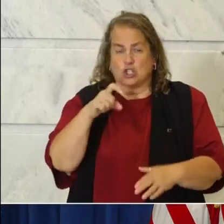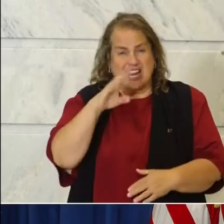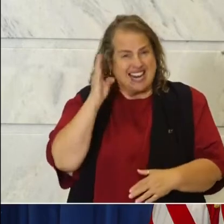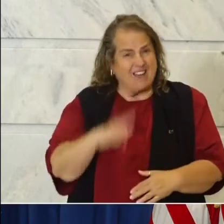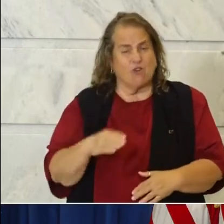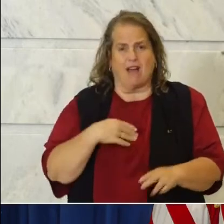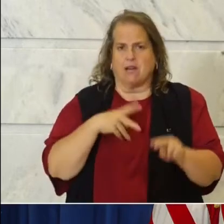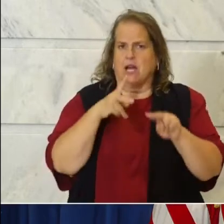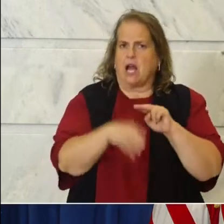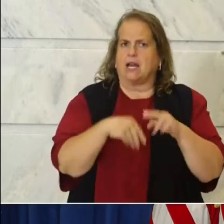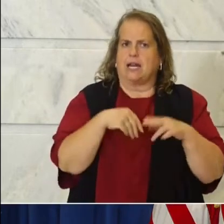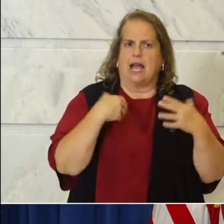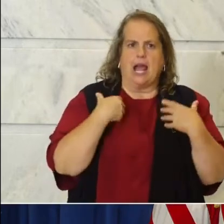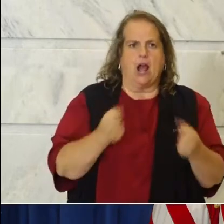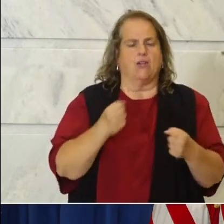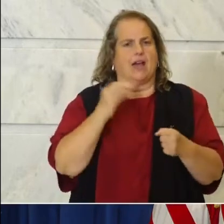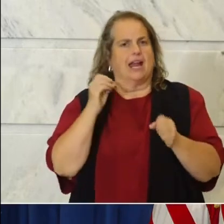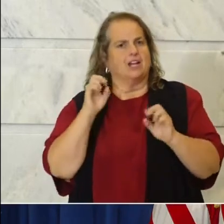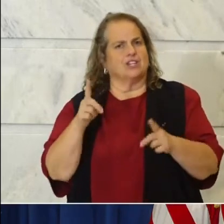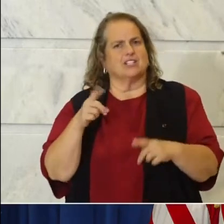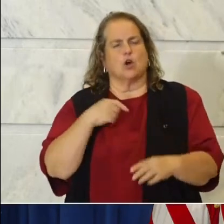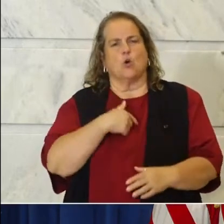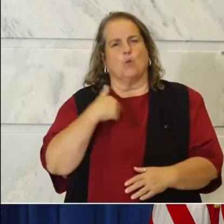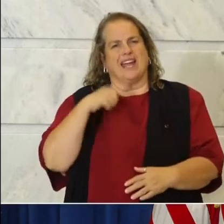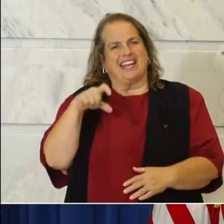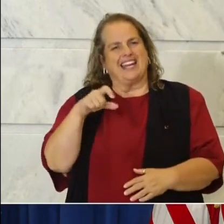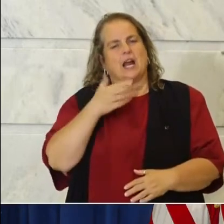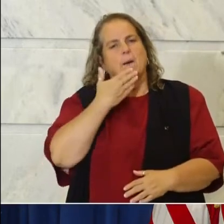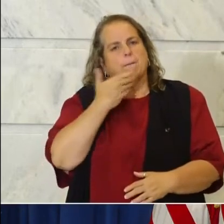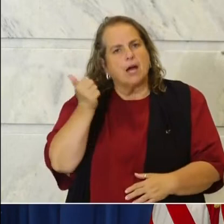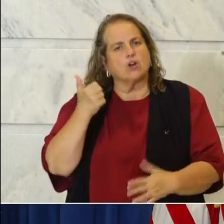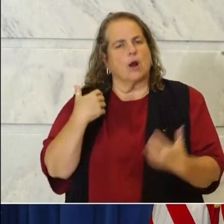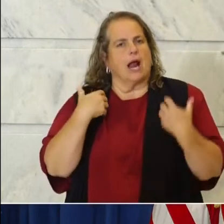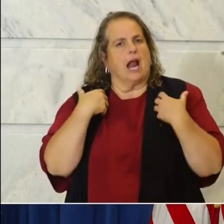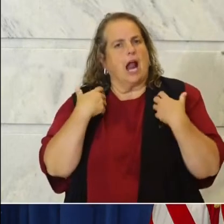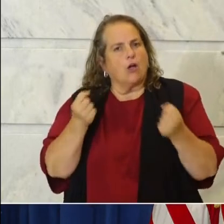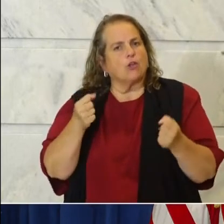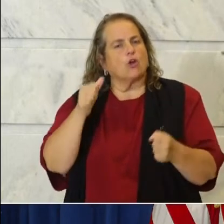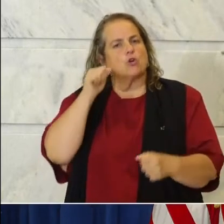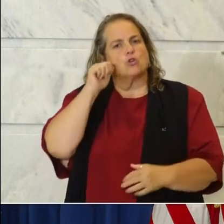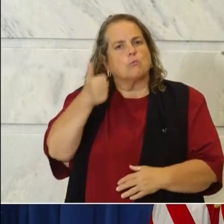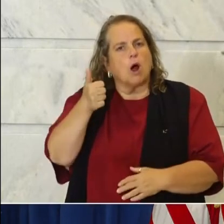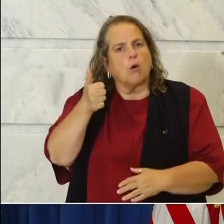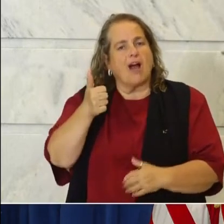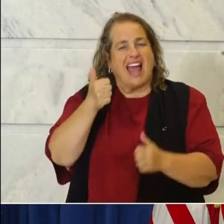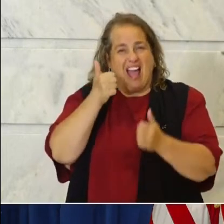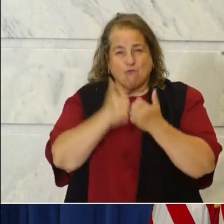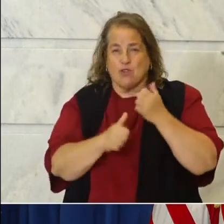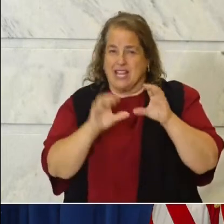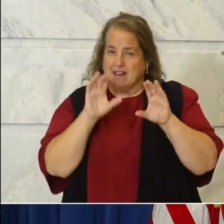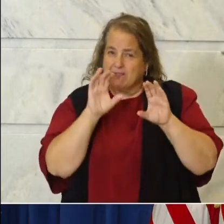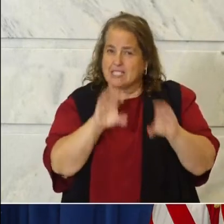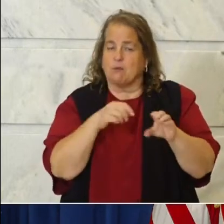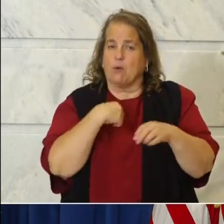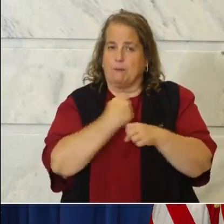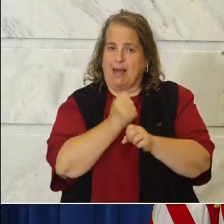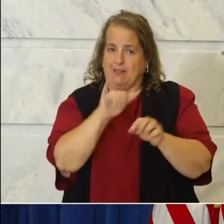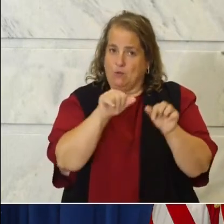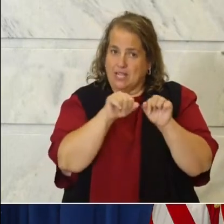investments in a better, healthier tomorrow and every investment we make in those areas pays off and future budget